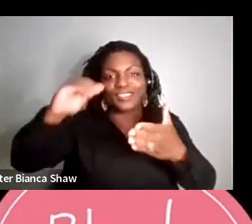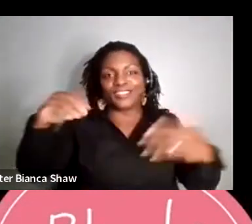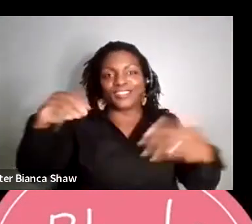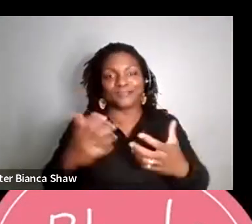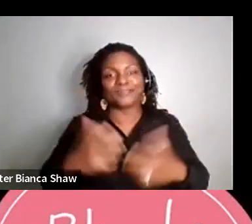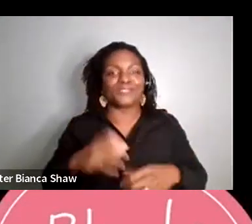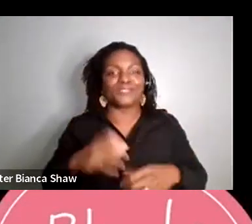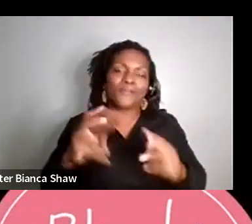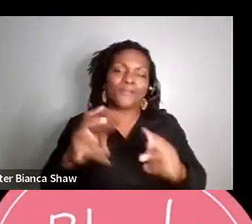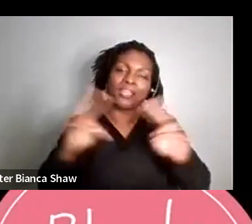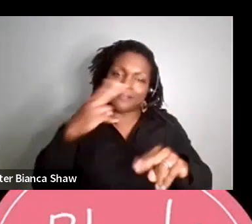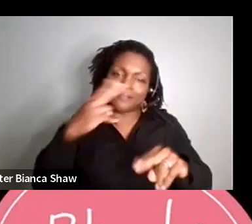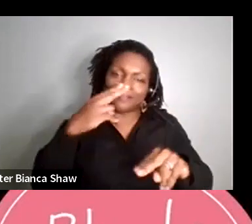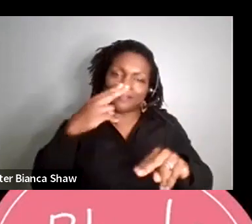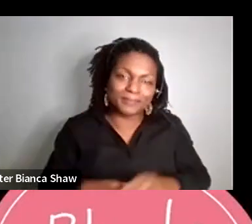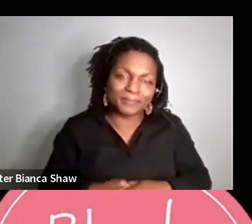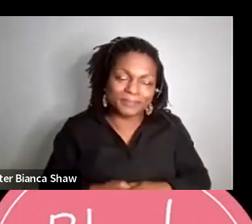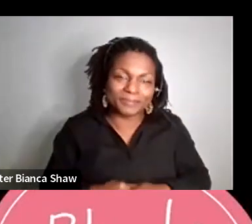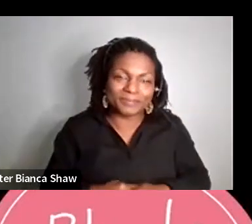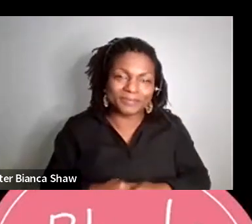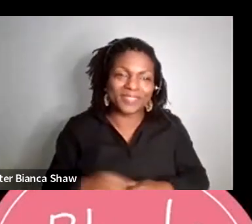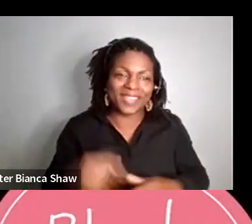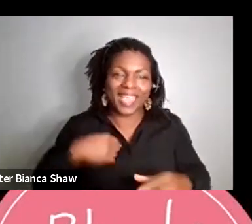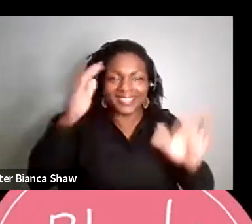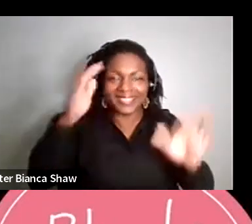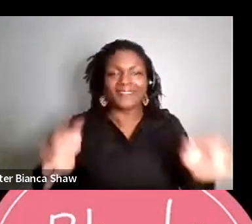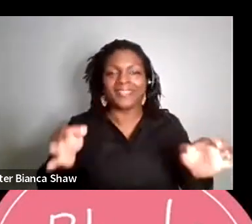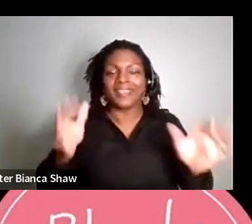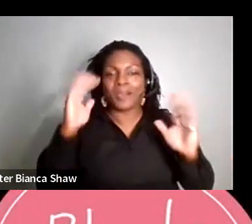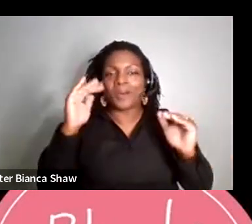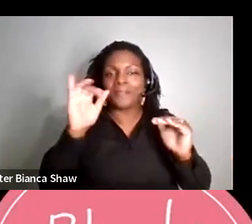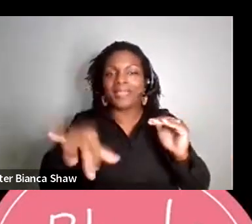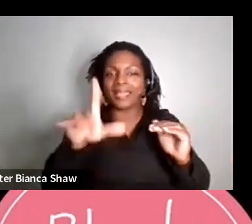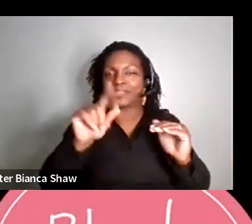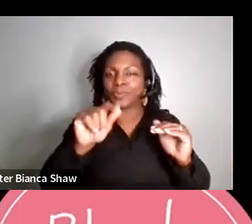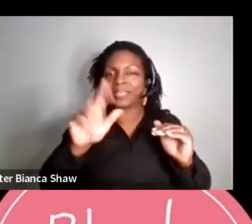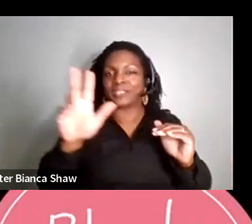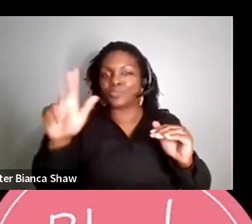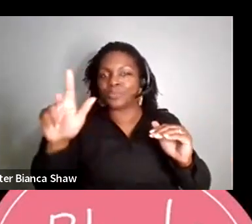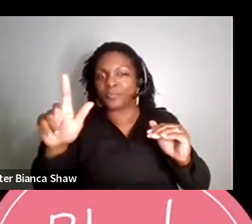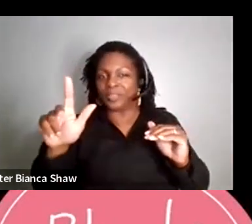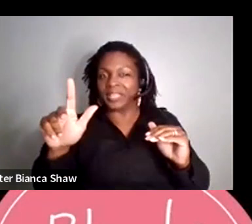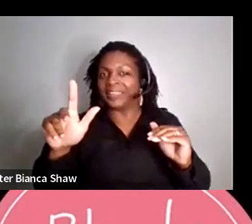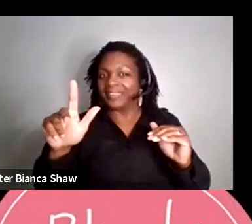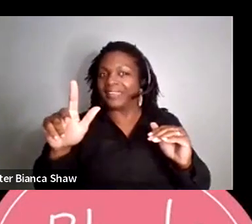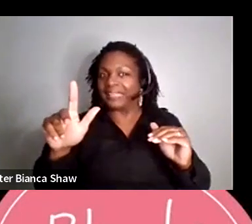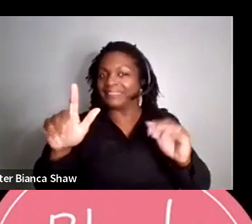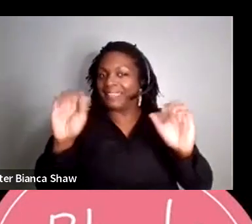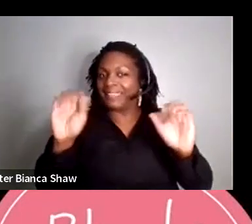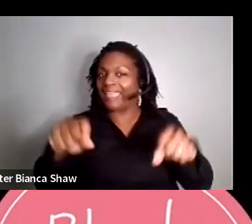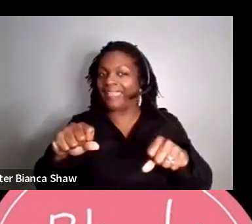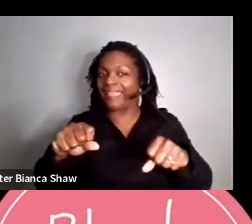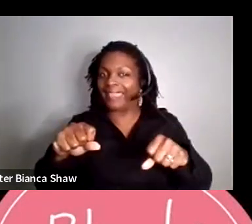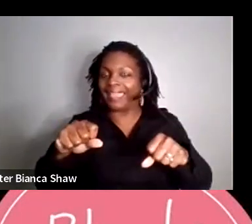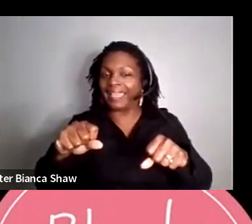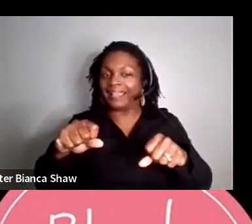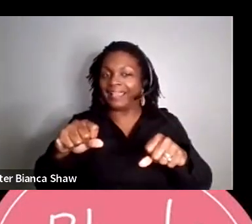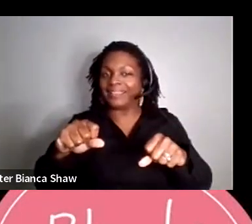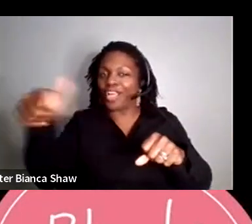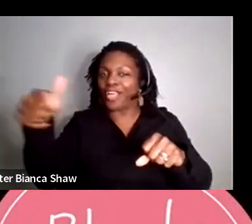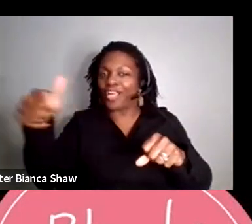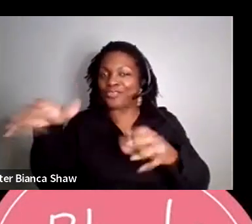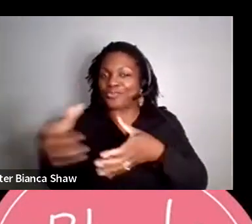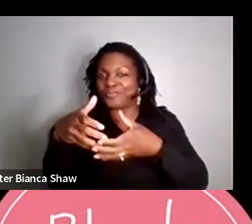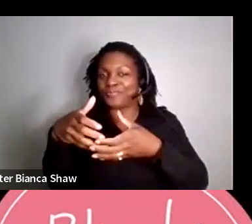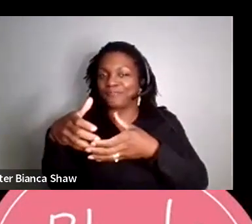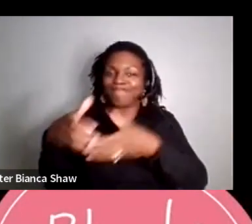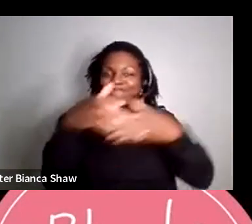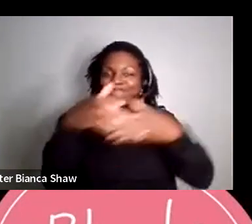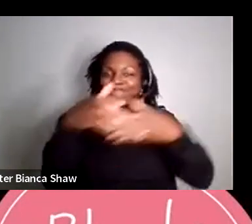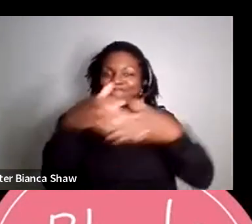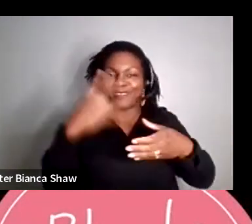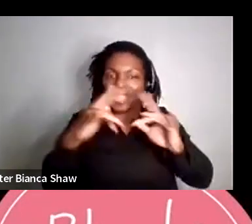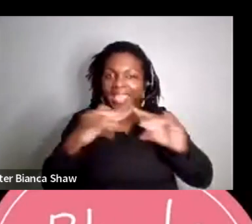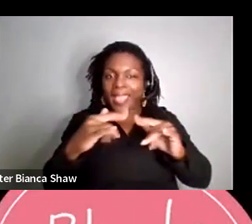And I definitely hope that 2023 brings us another group of of campers, and I definitely want to be a part of that.